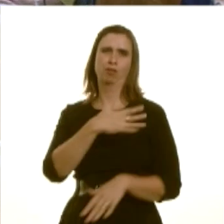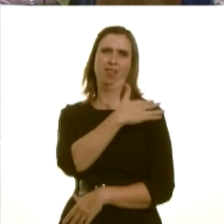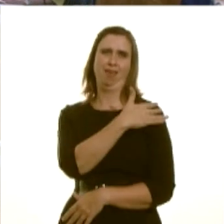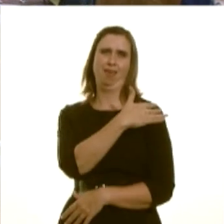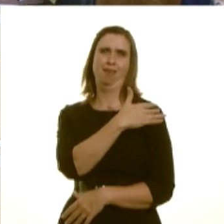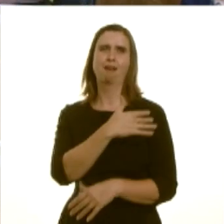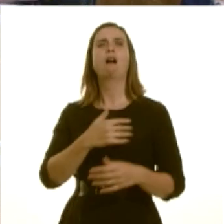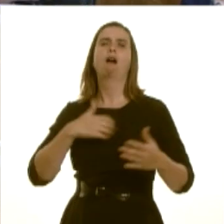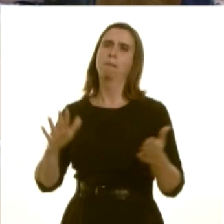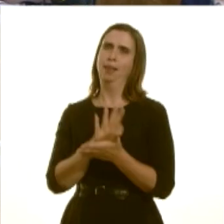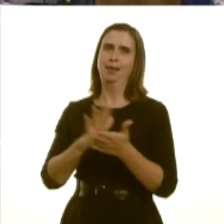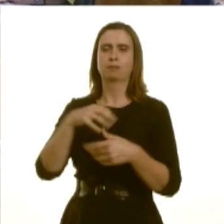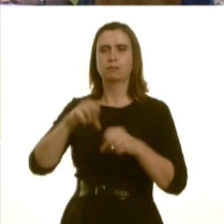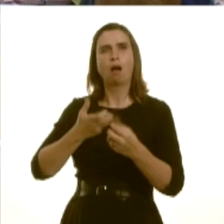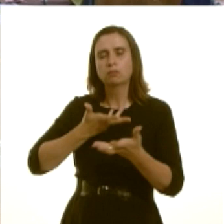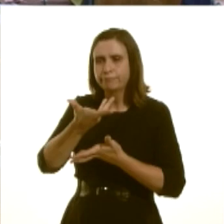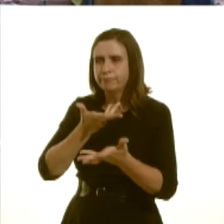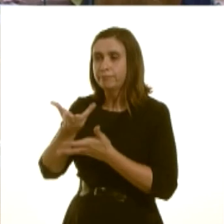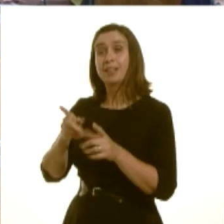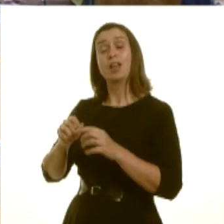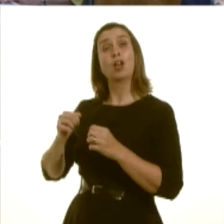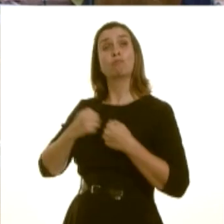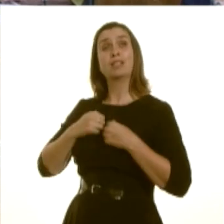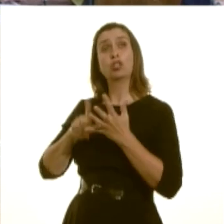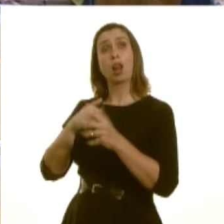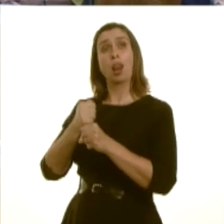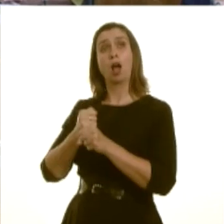has started. Like the British Lung Foundation, which has campaigned long and hard on this